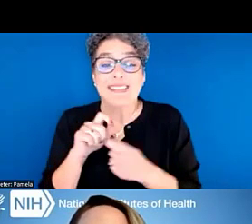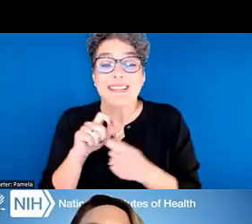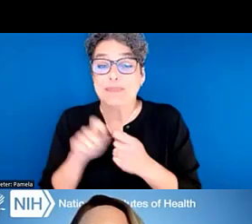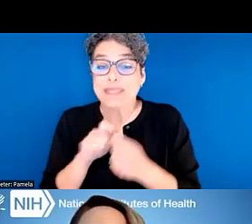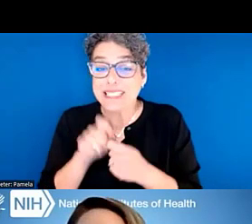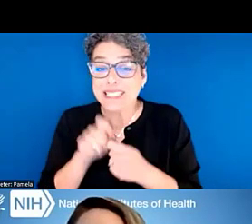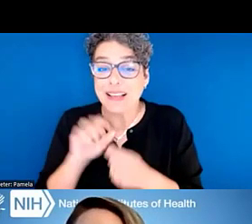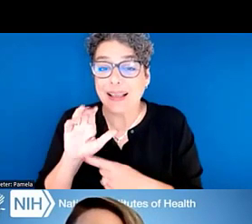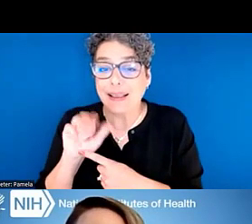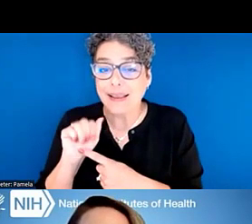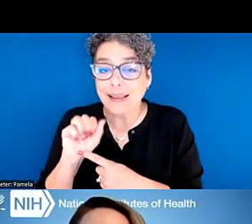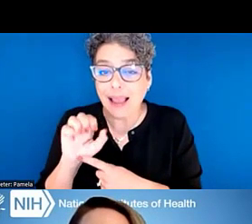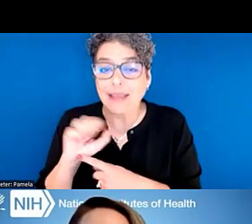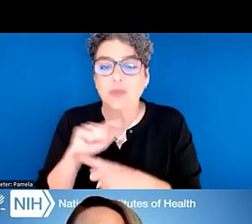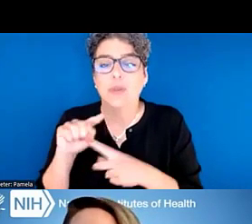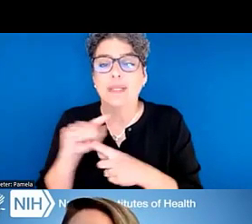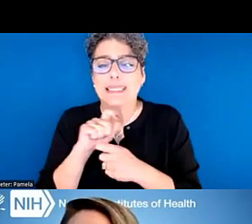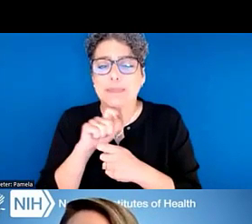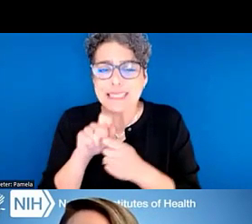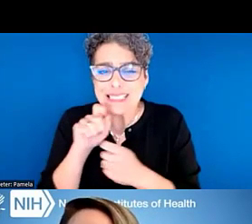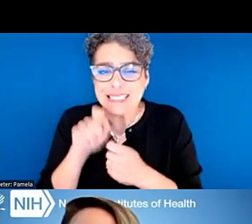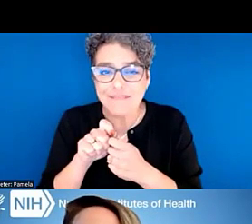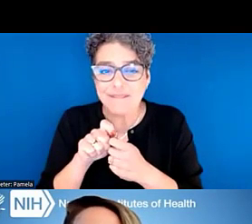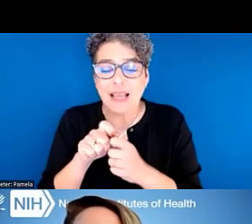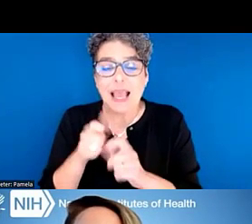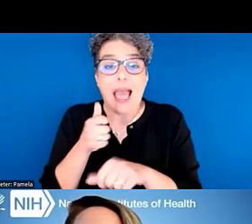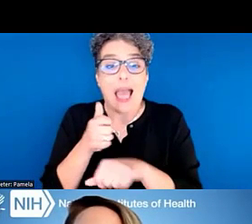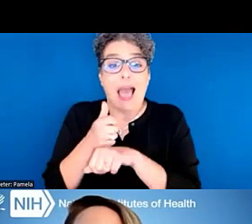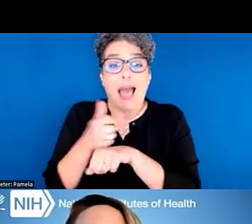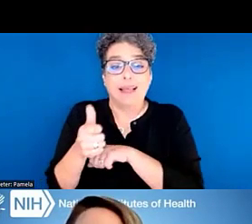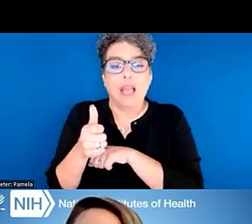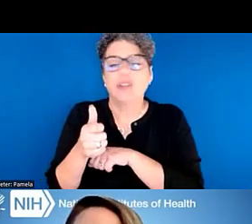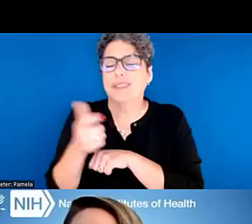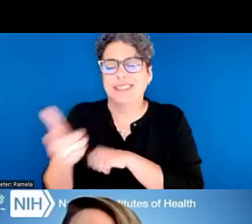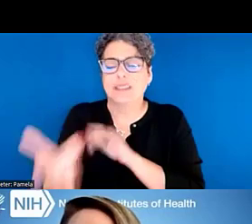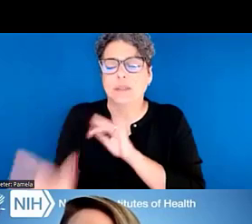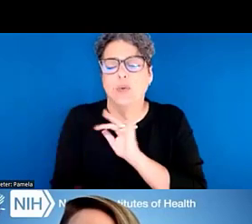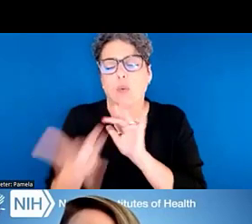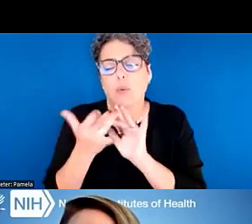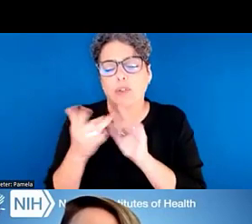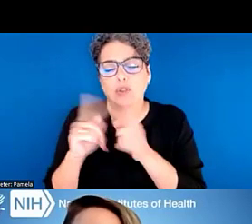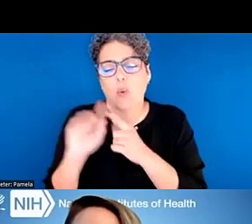please reach out to NIH or ORI through our specific channels,